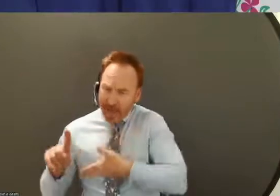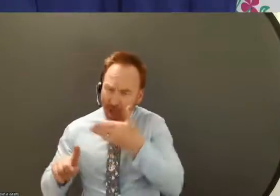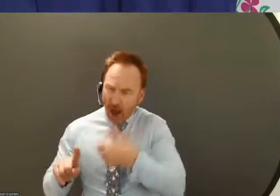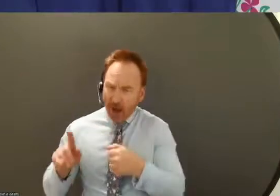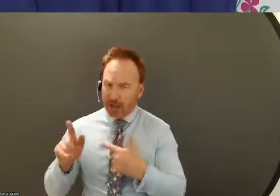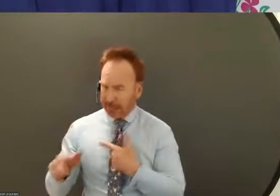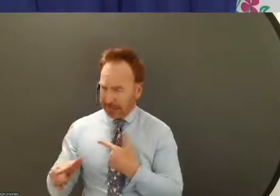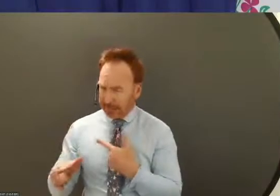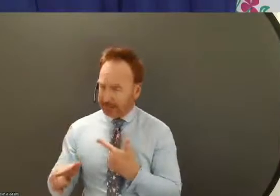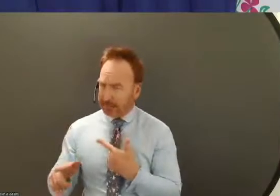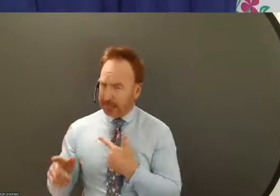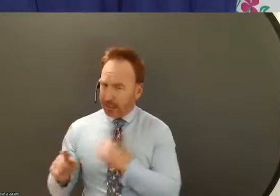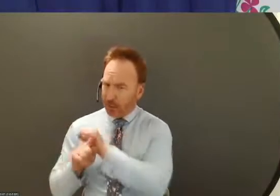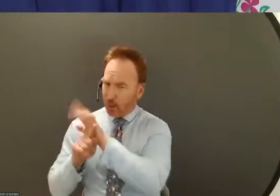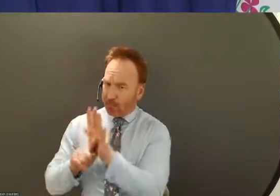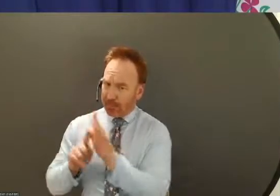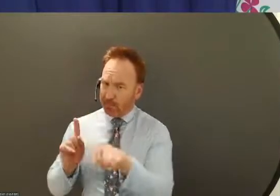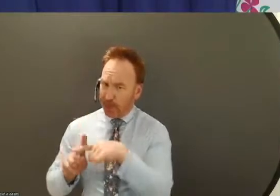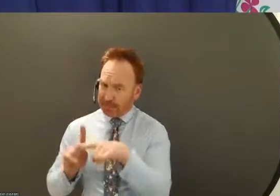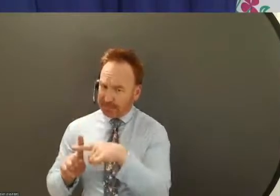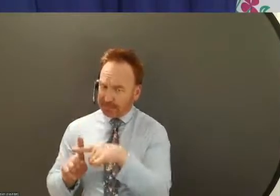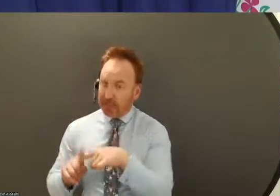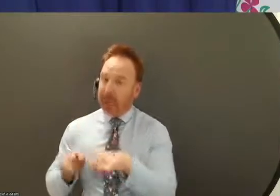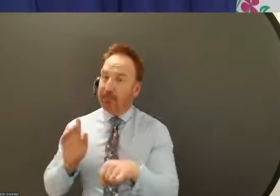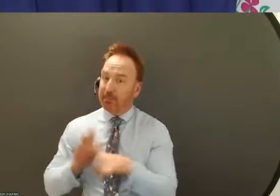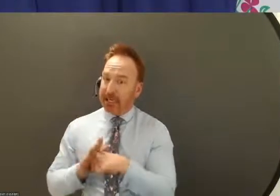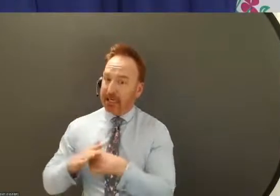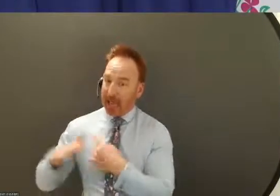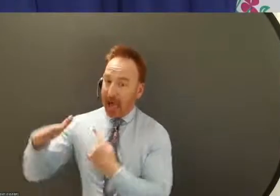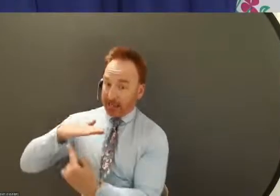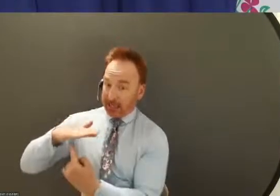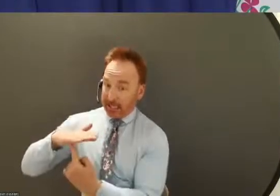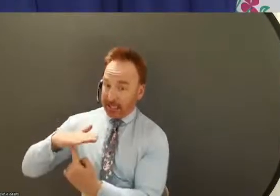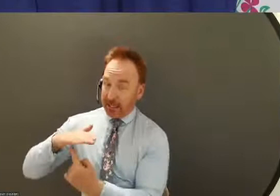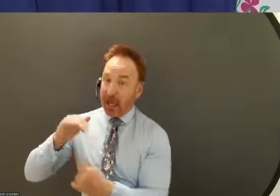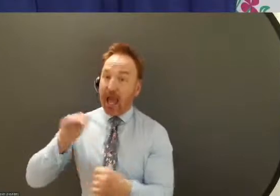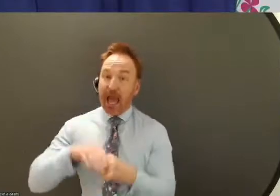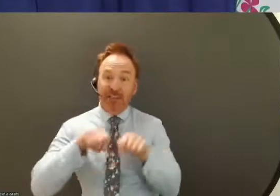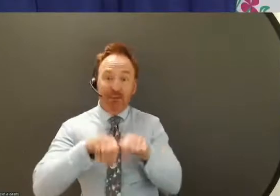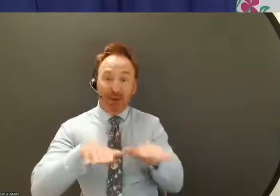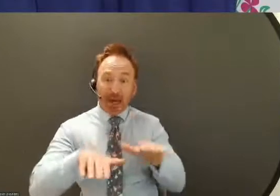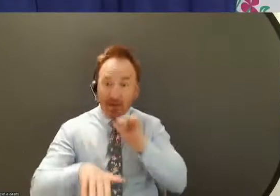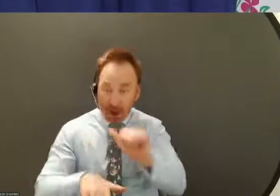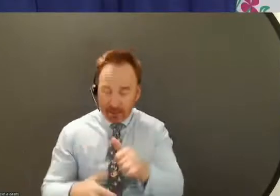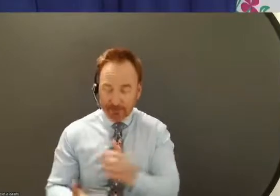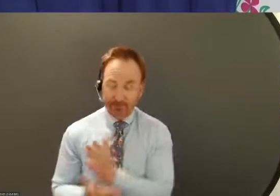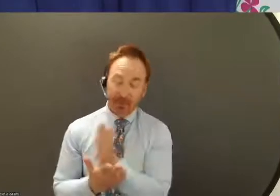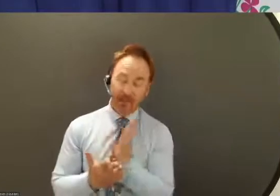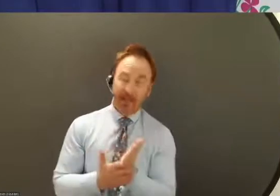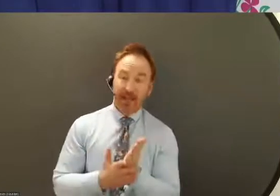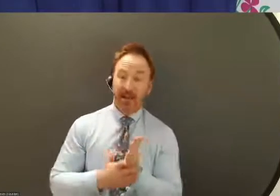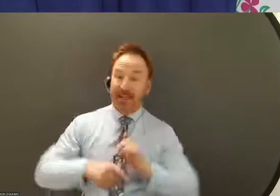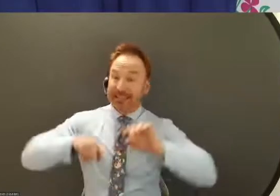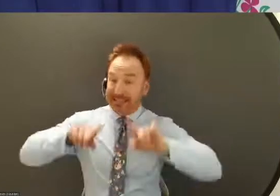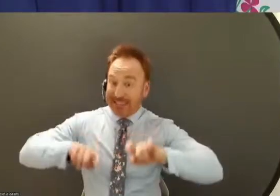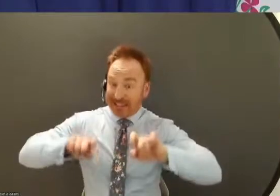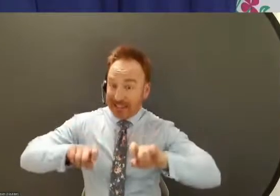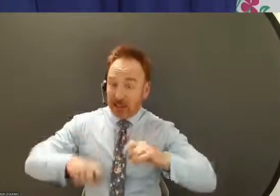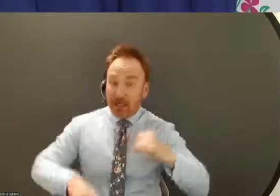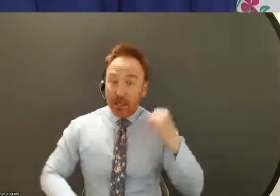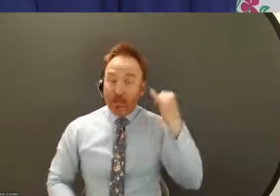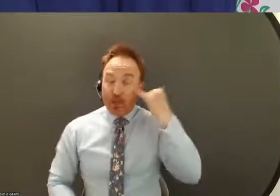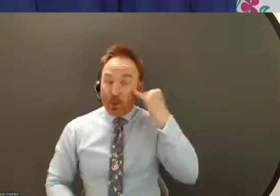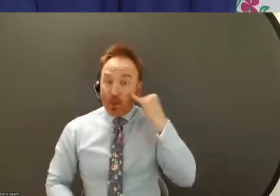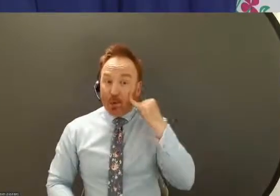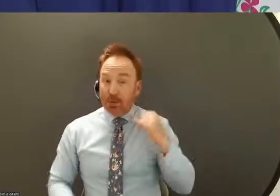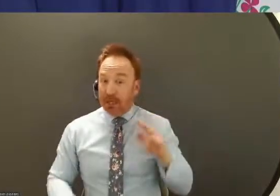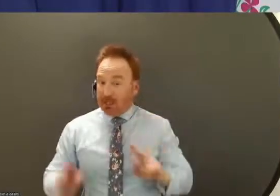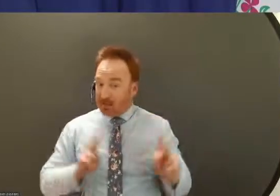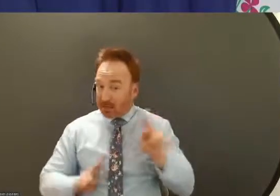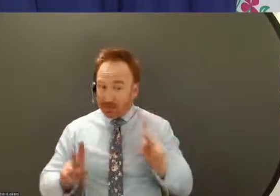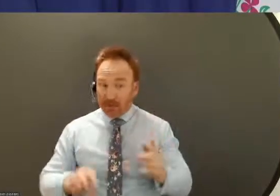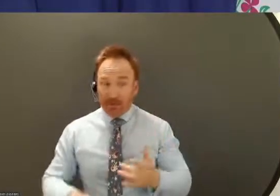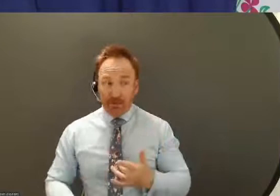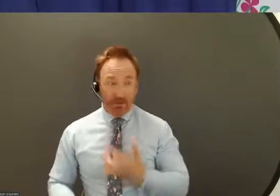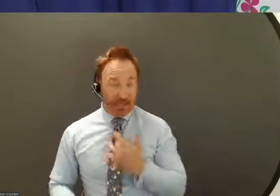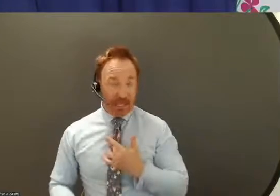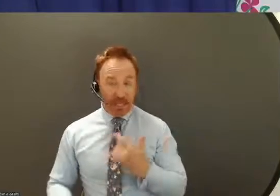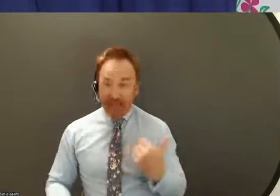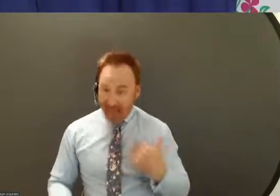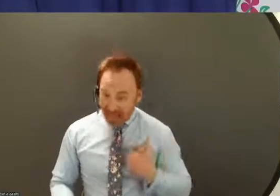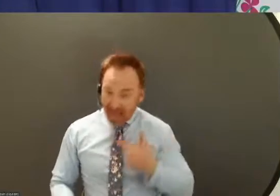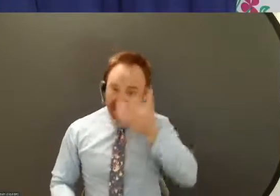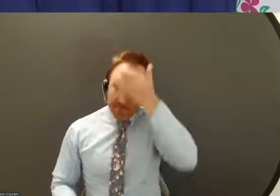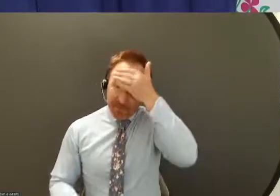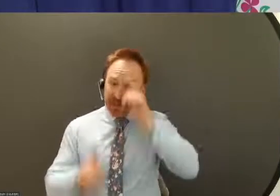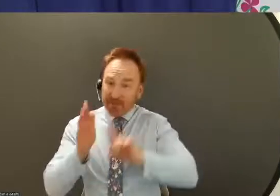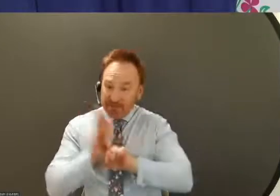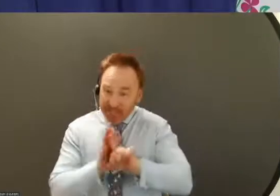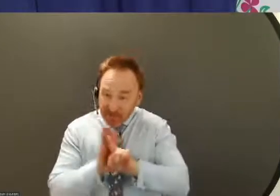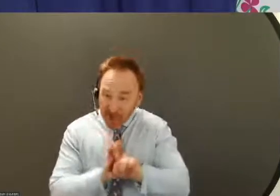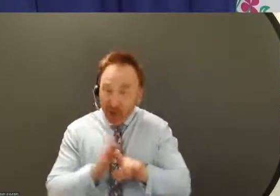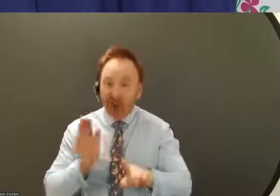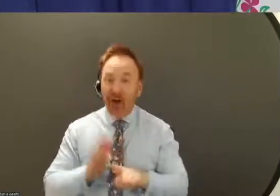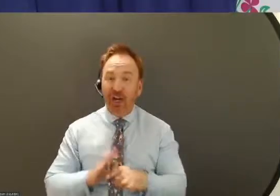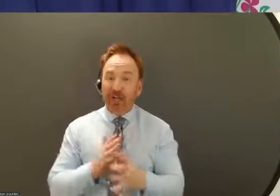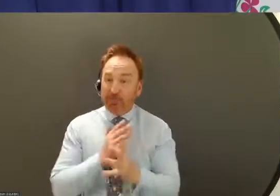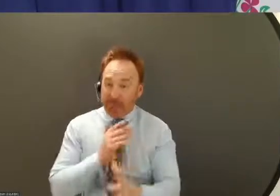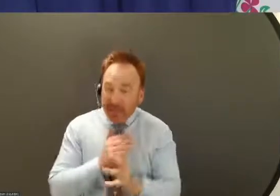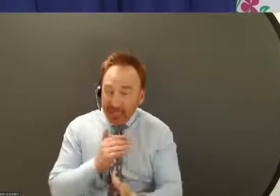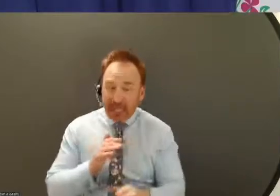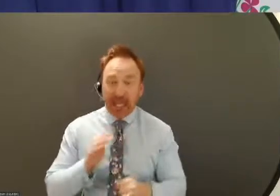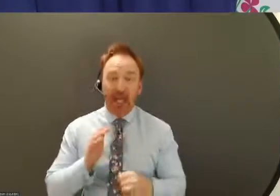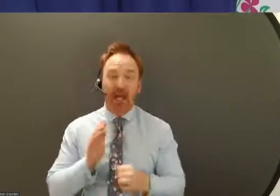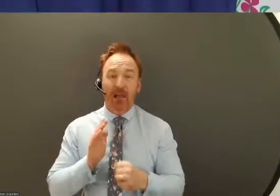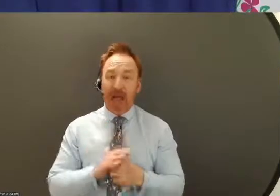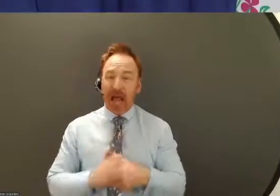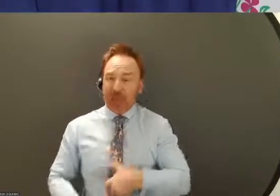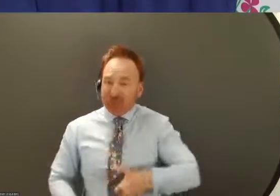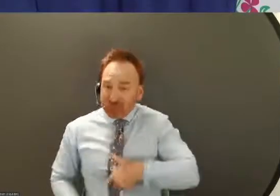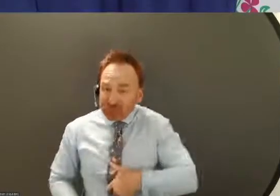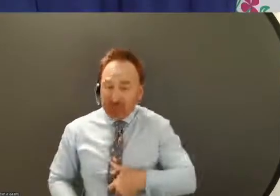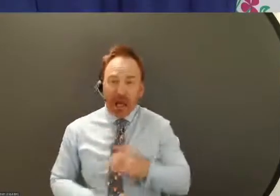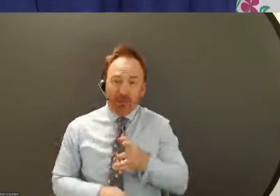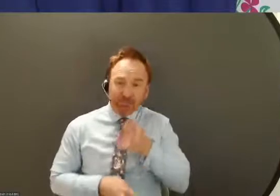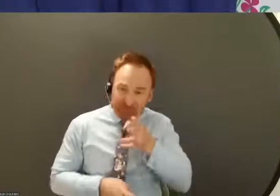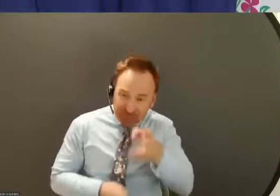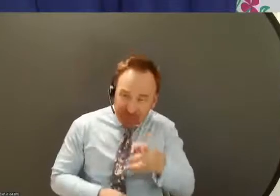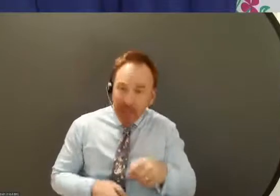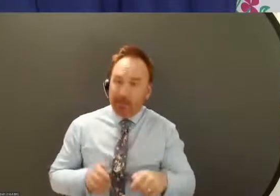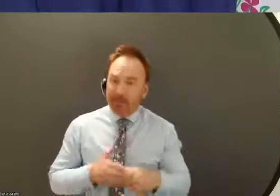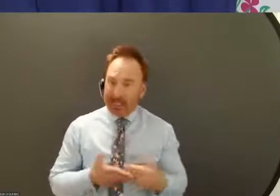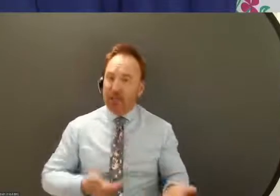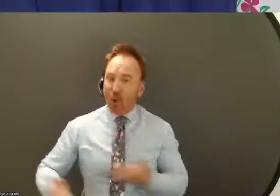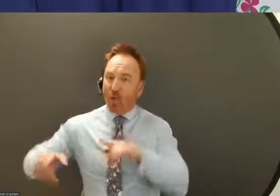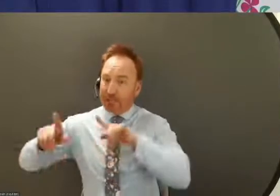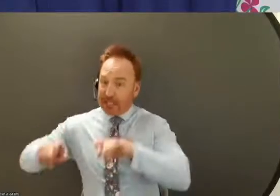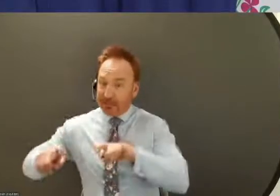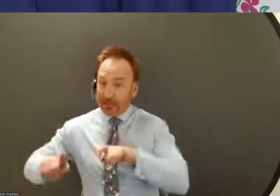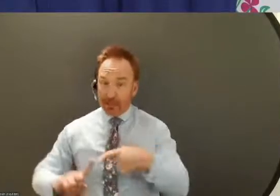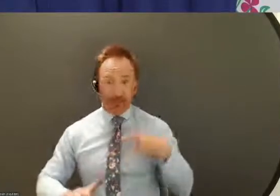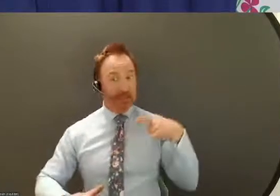to very mild symptoms.